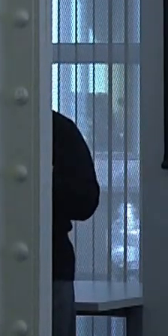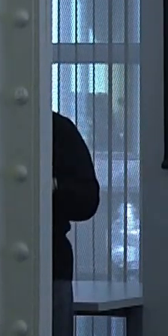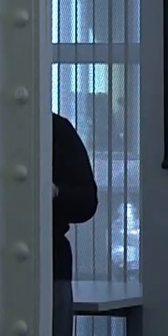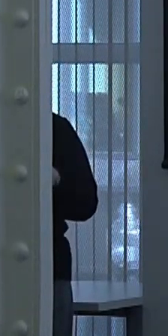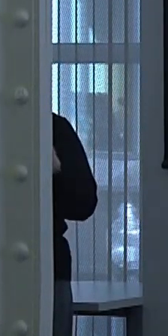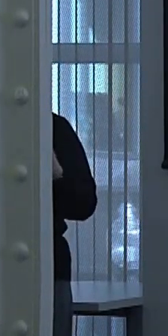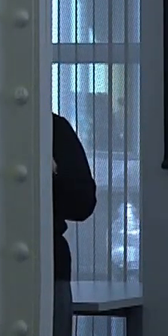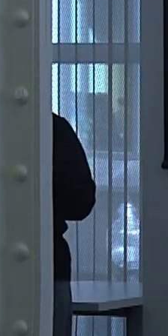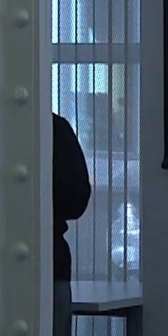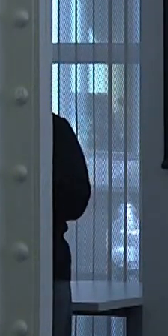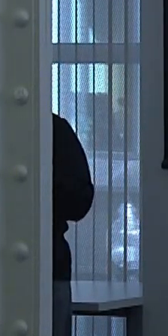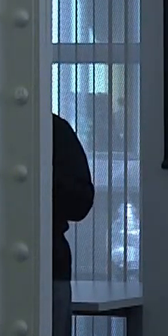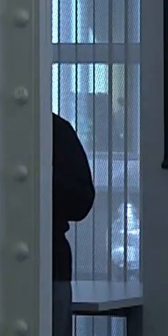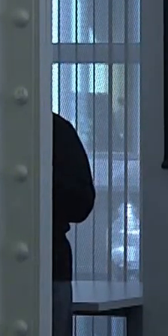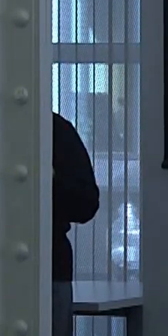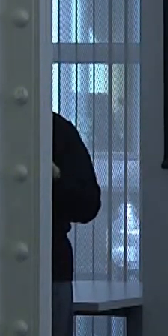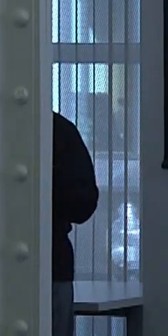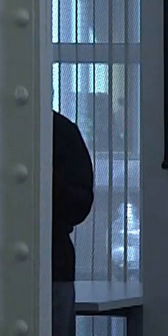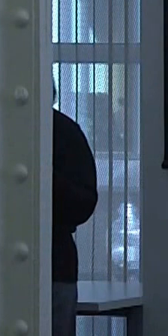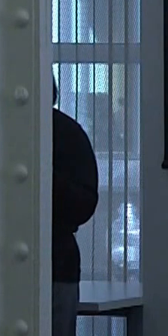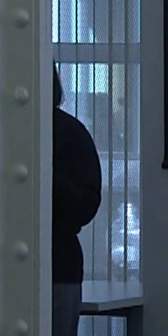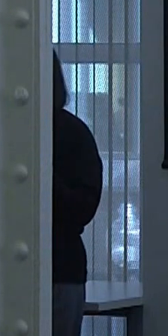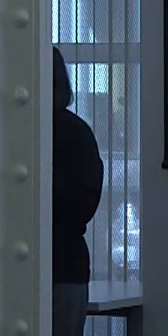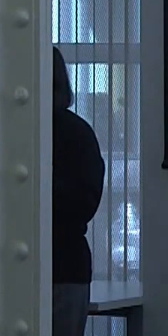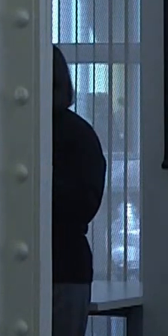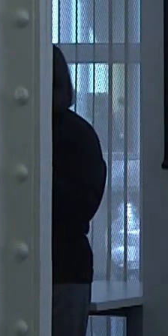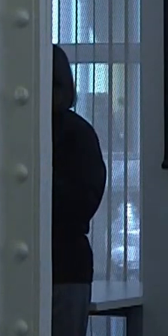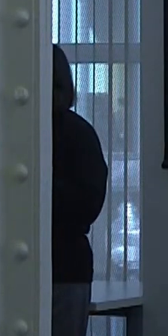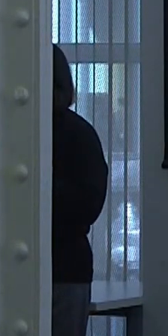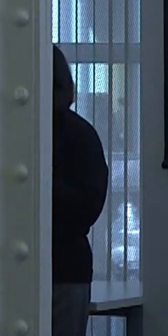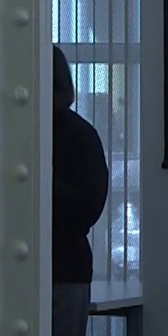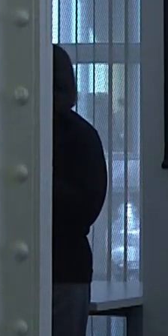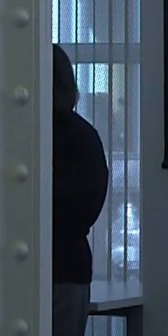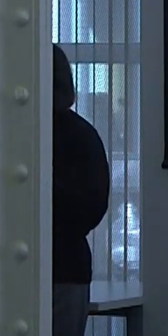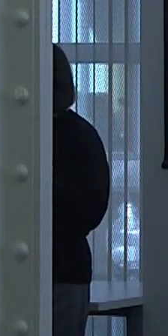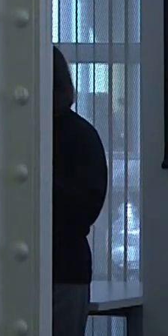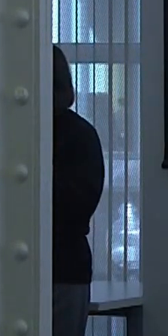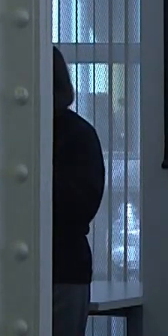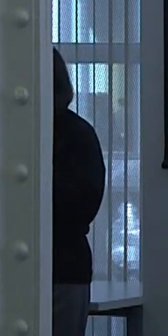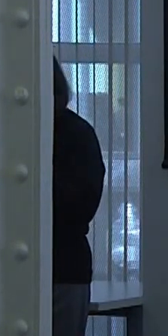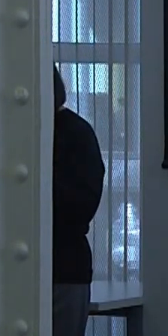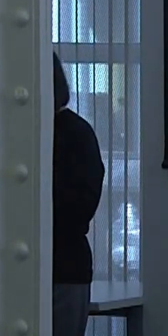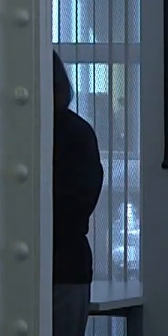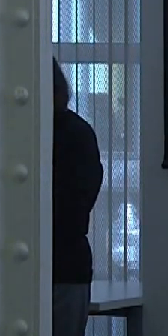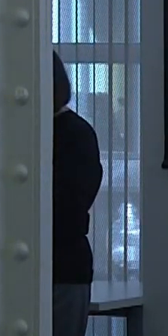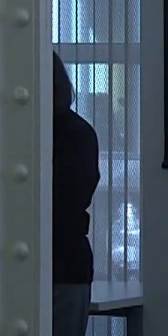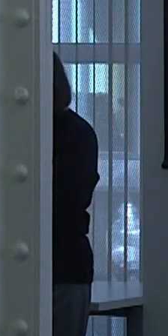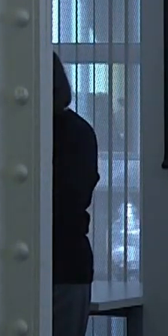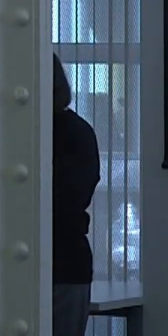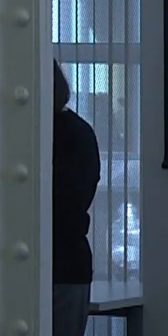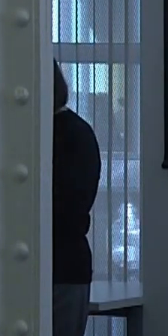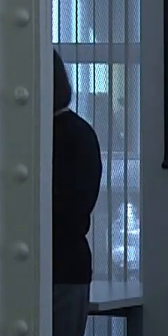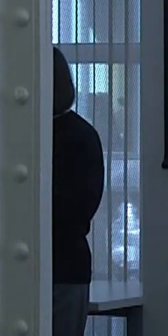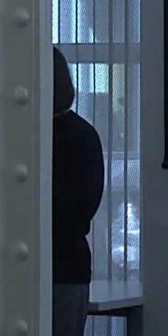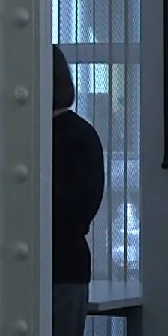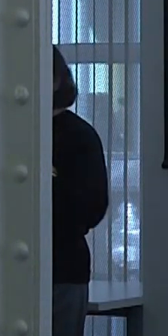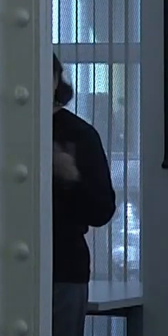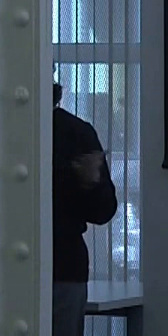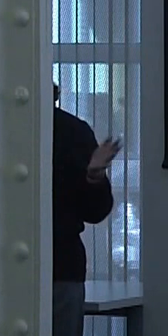I just couldn't because he assumed that all the people of color have the same similar experiences without looking at the multiple differences